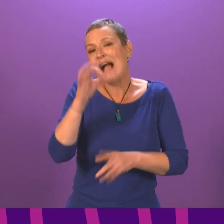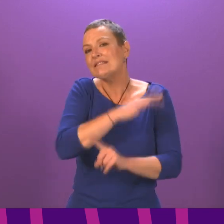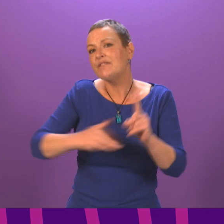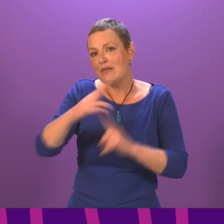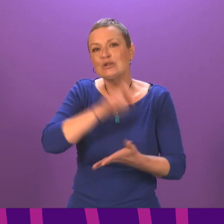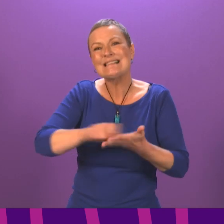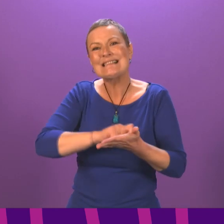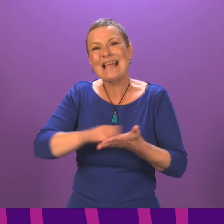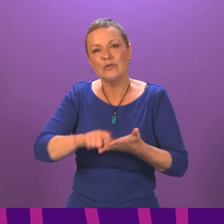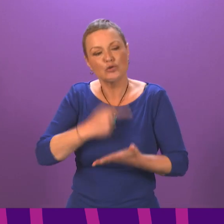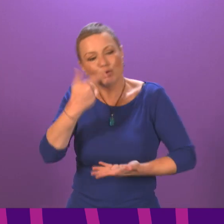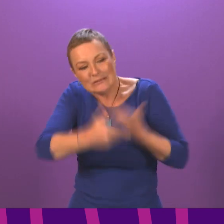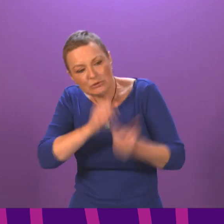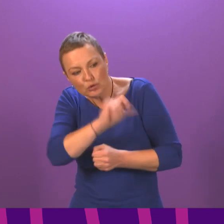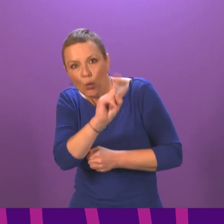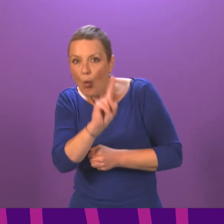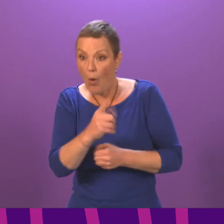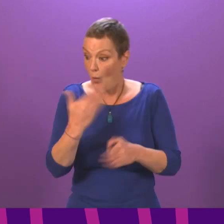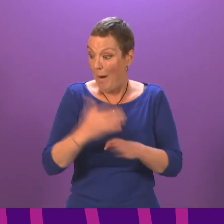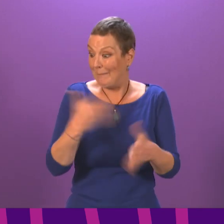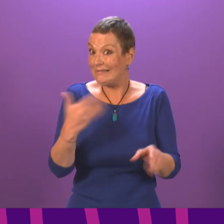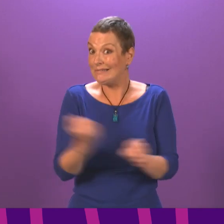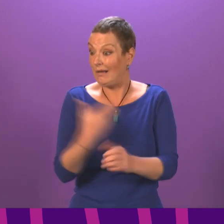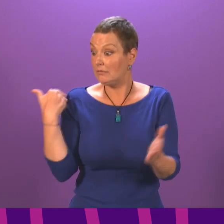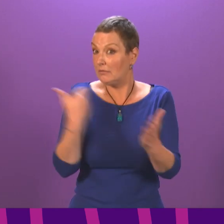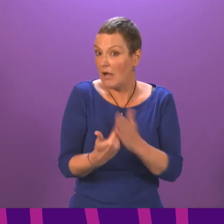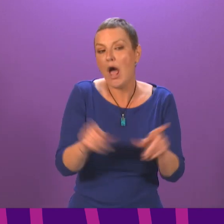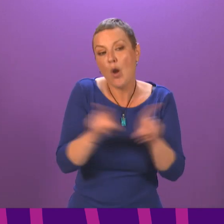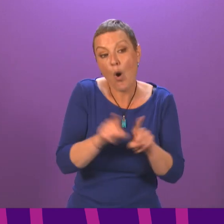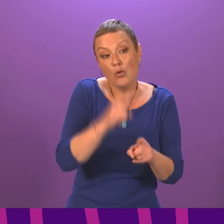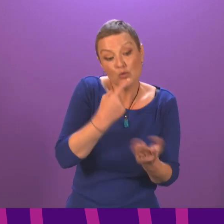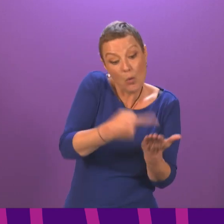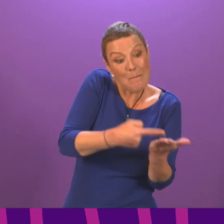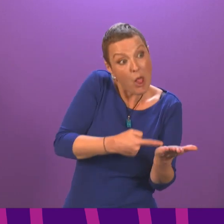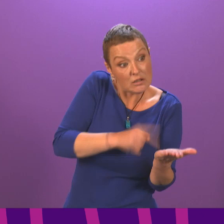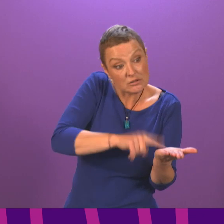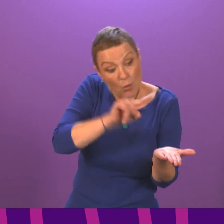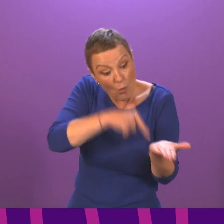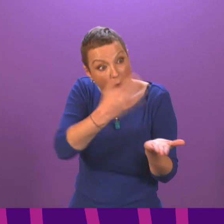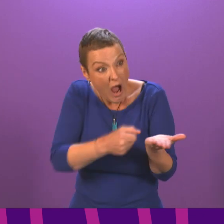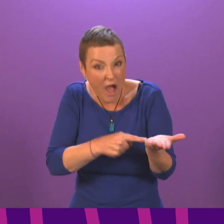that work and give feedback on consideration of the policy suggestion that has been made.